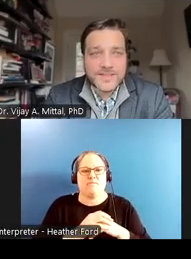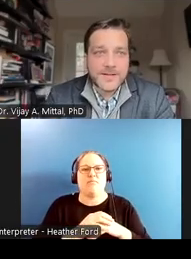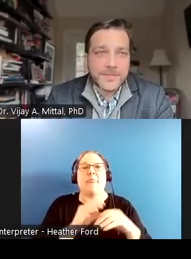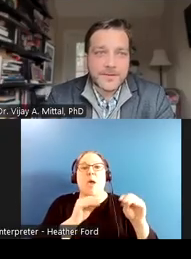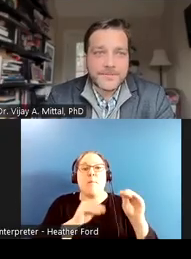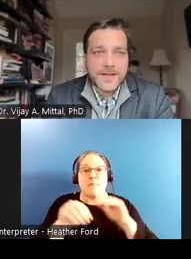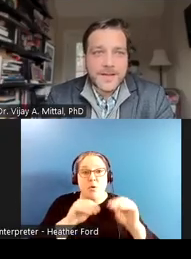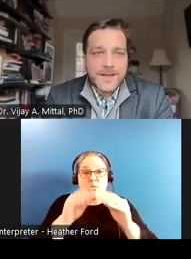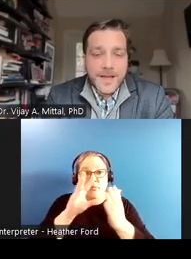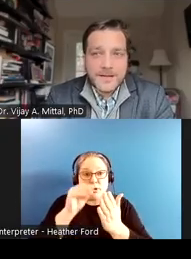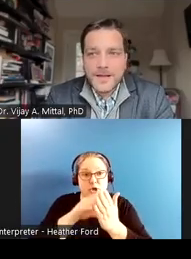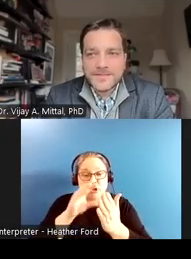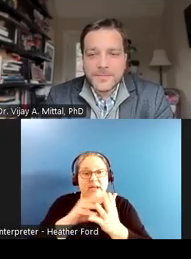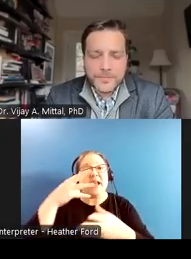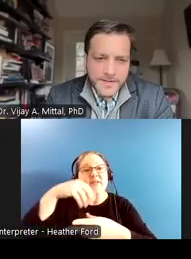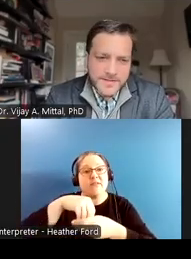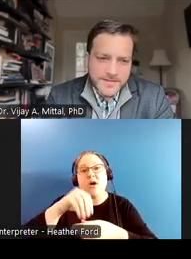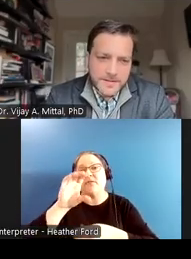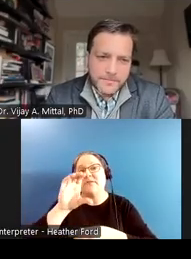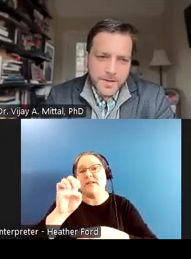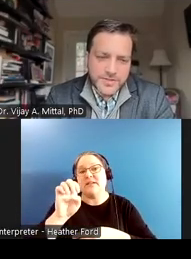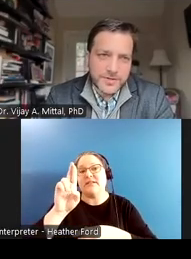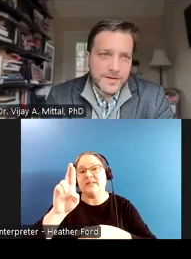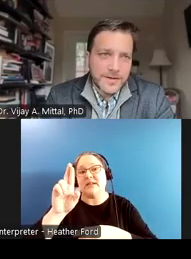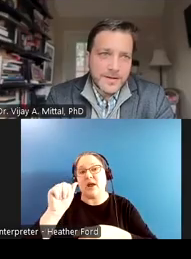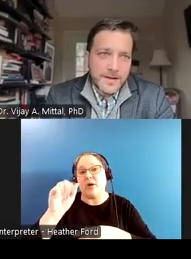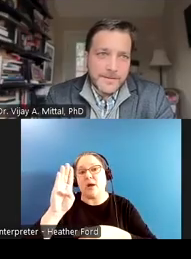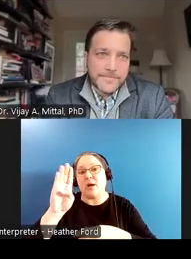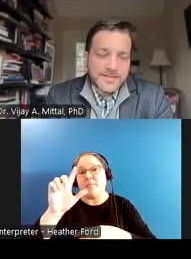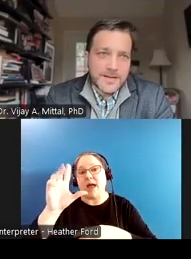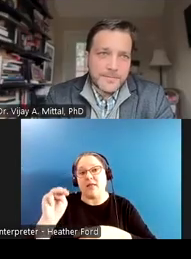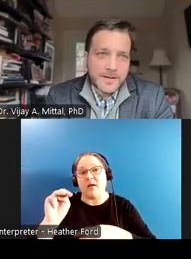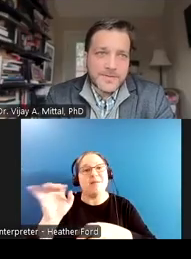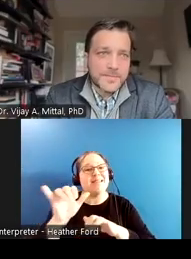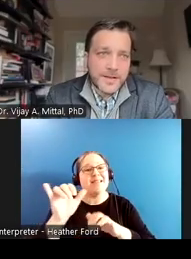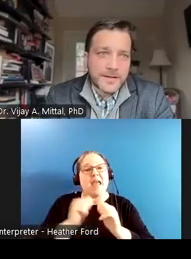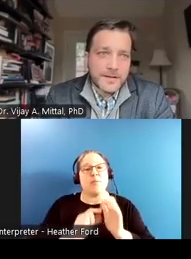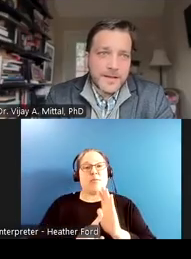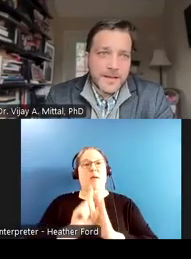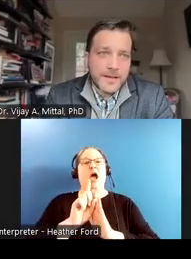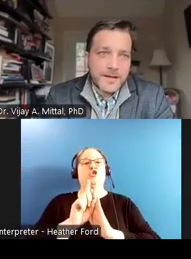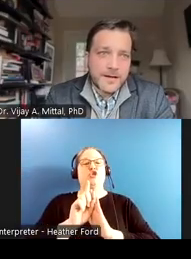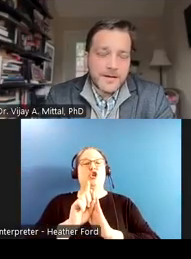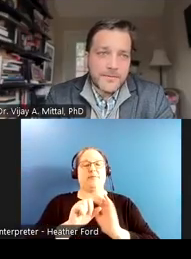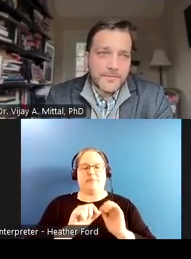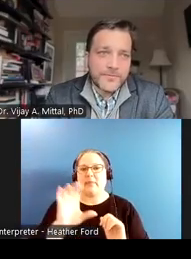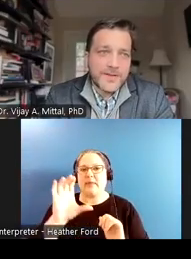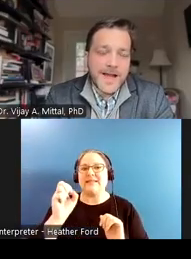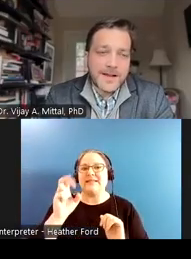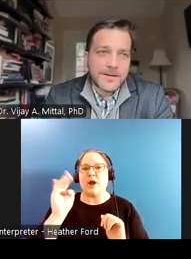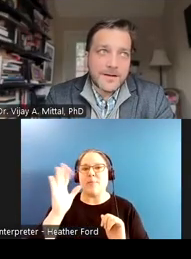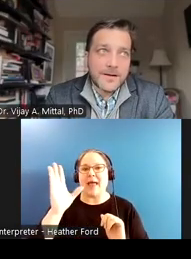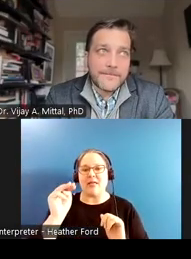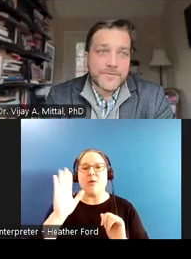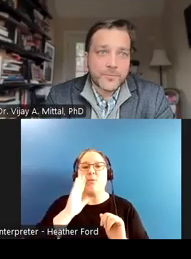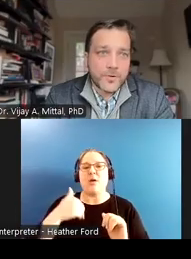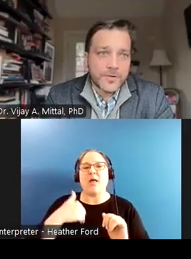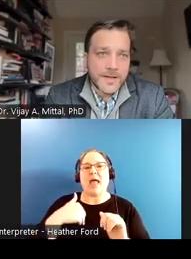the cerebellum and a similar process to posture. Um the cerebellum is playing a uh feedback um role